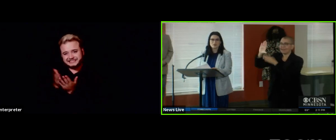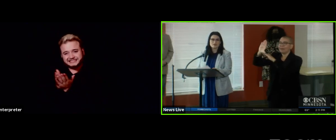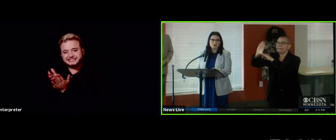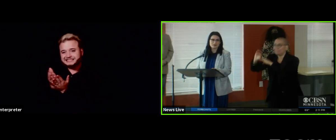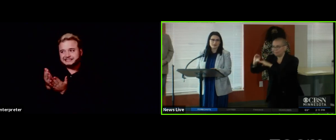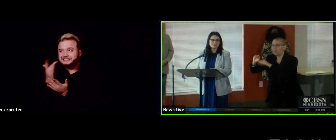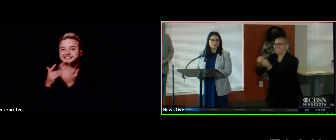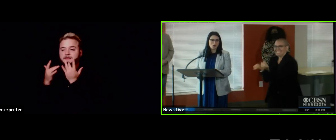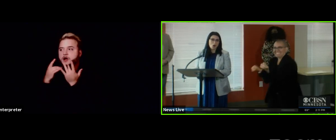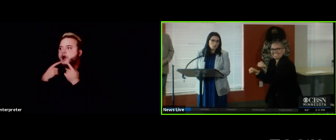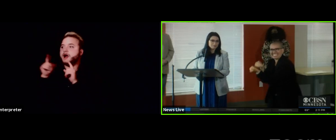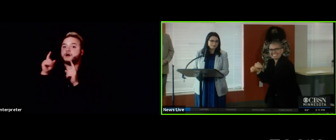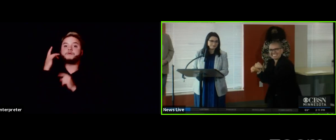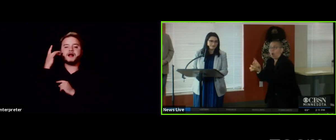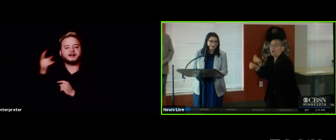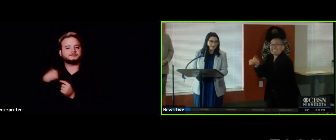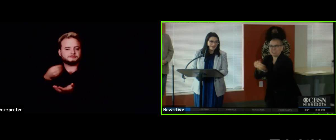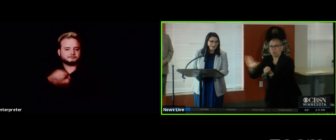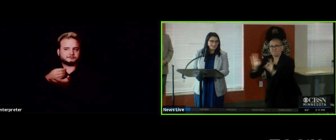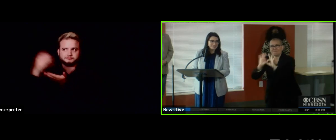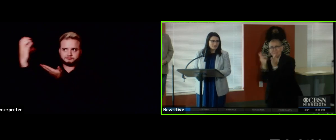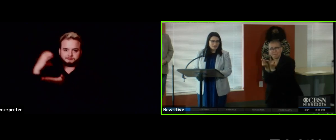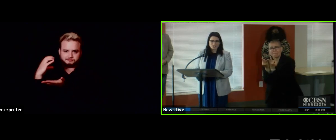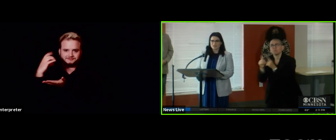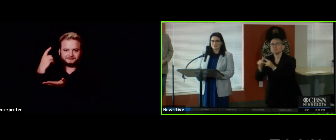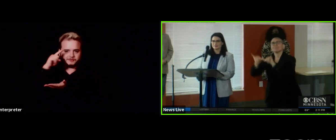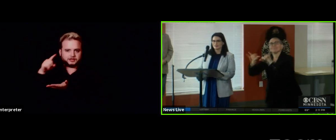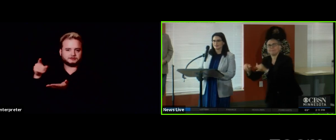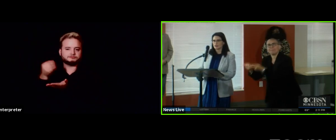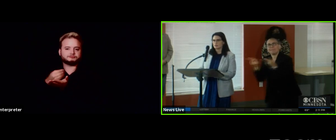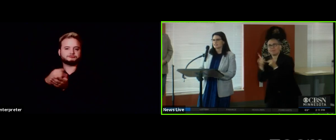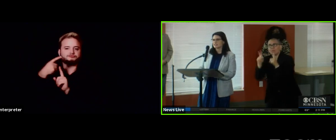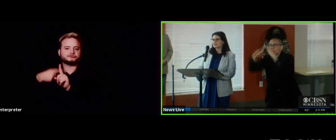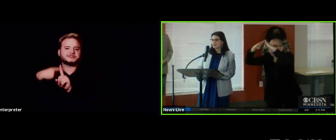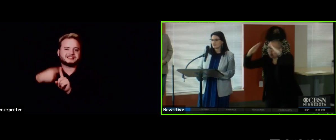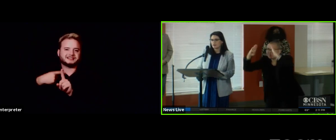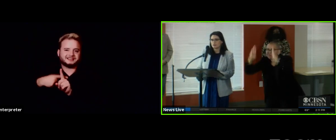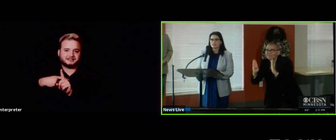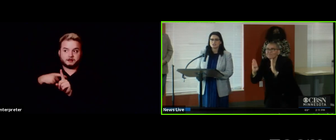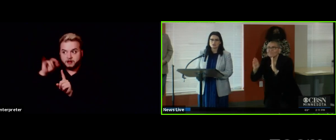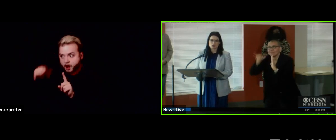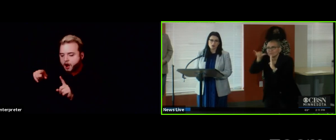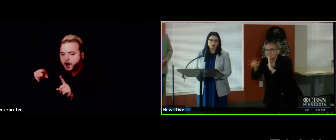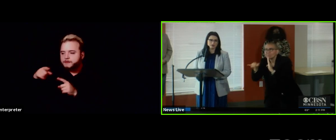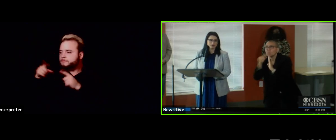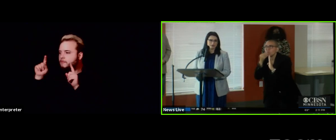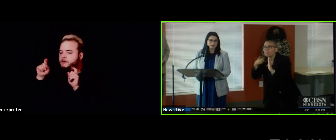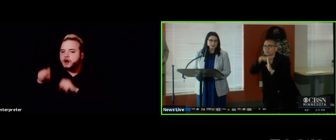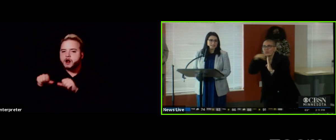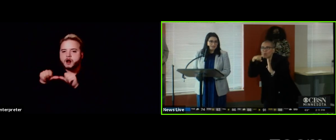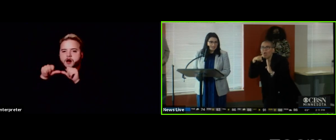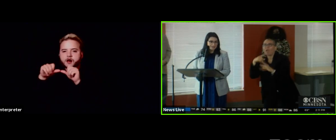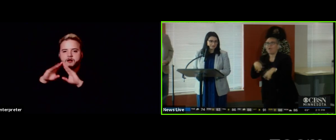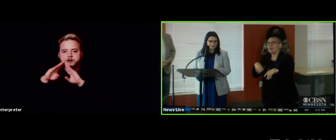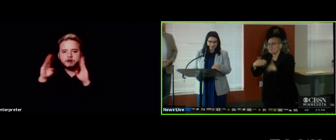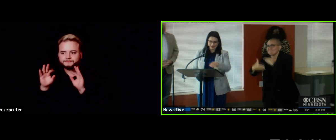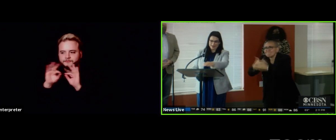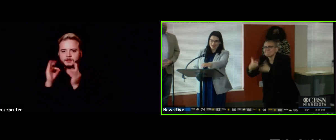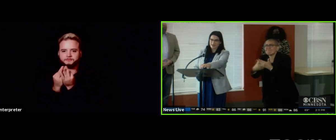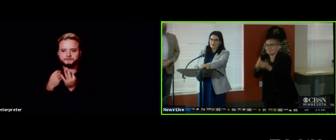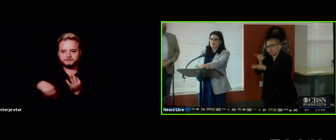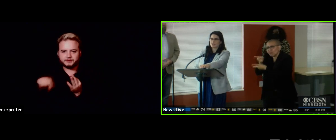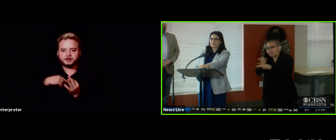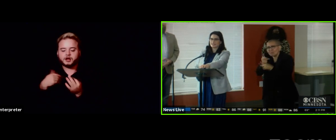family home a safe foundation, a place to live, a place to grow safety and frankly during